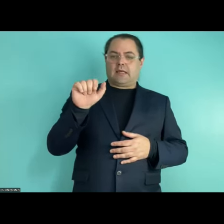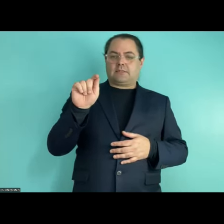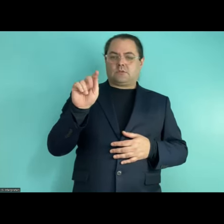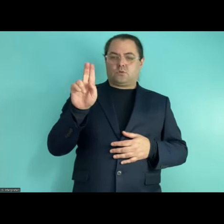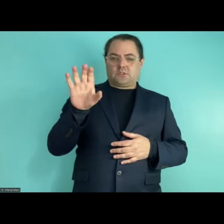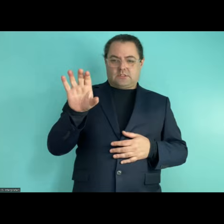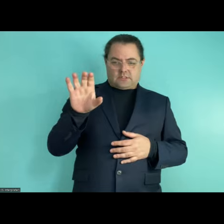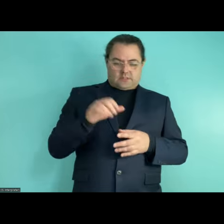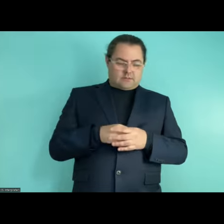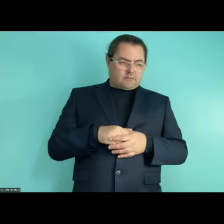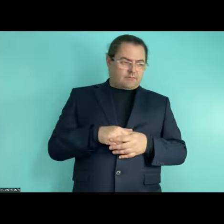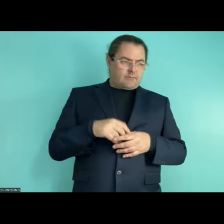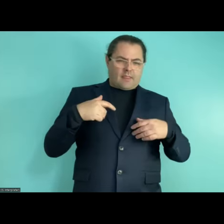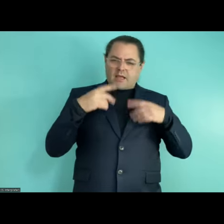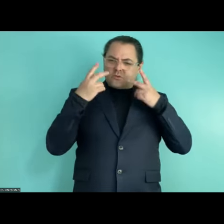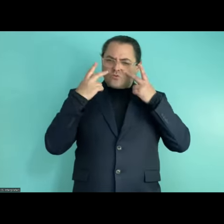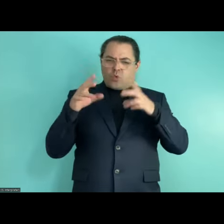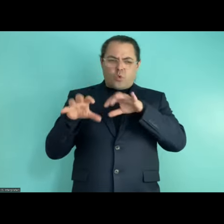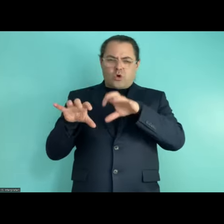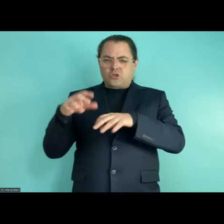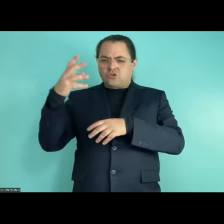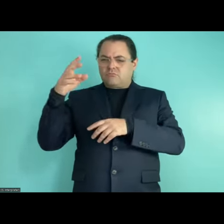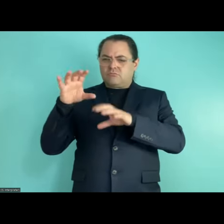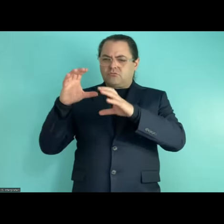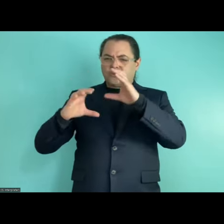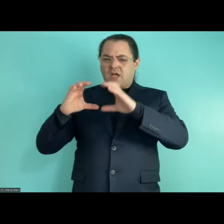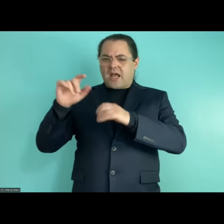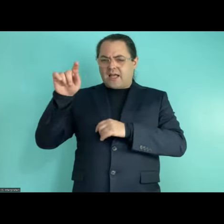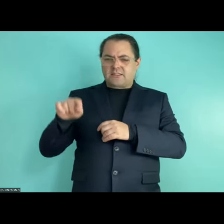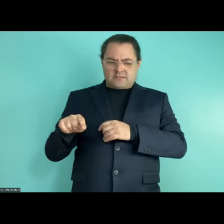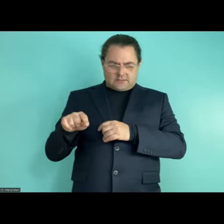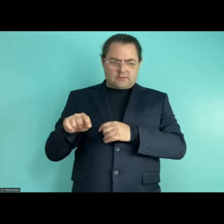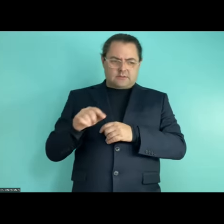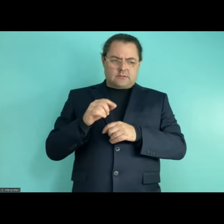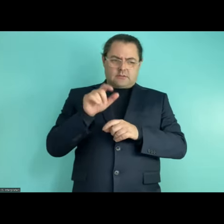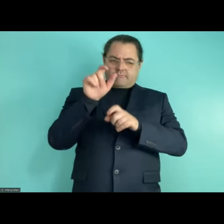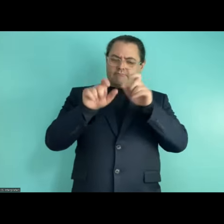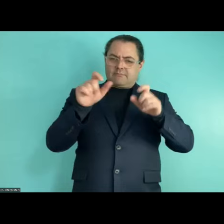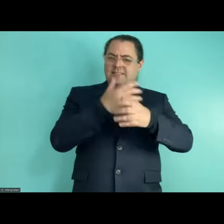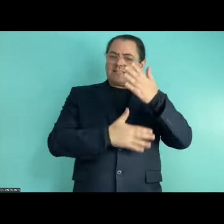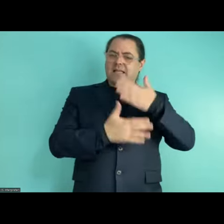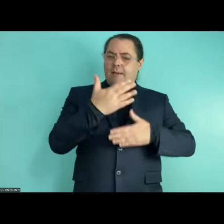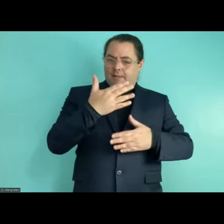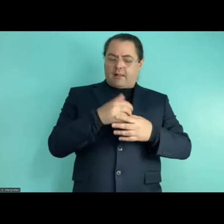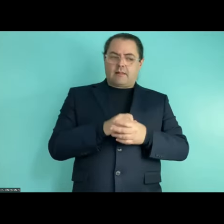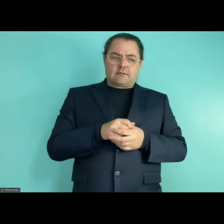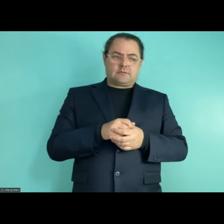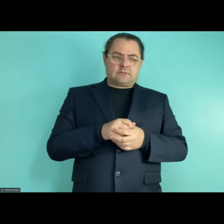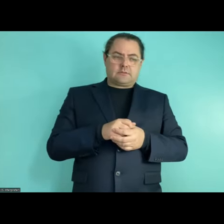I'm sending the chat, issues of workers with disability. You know how structural